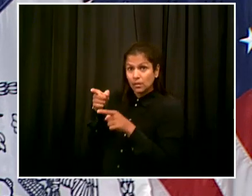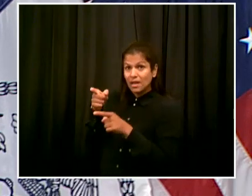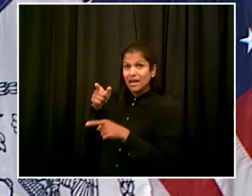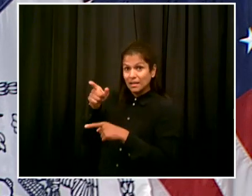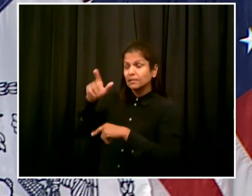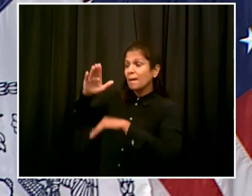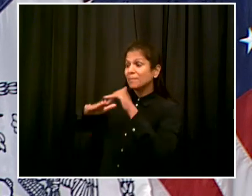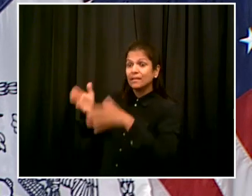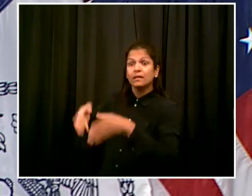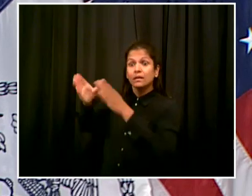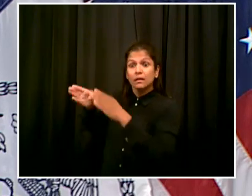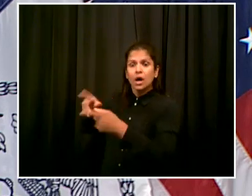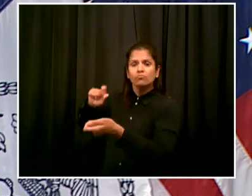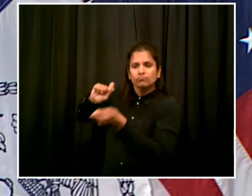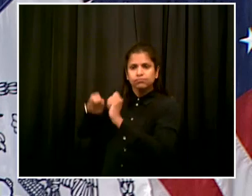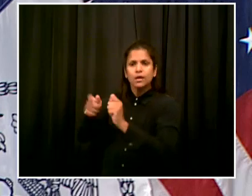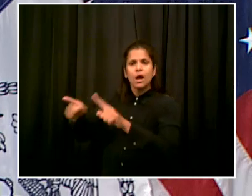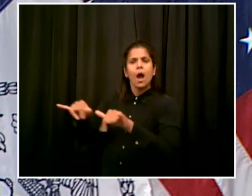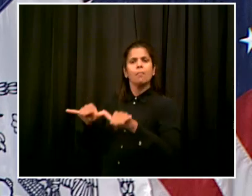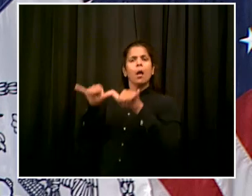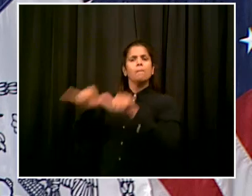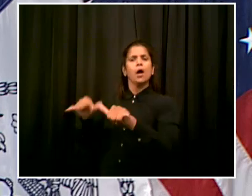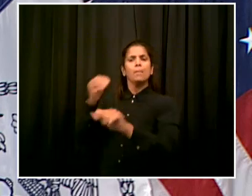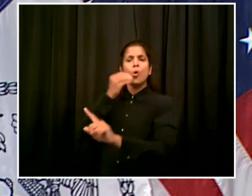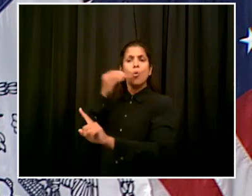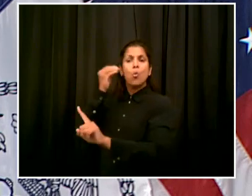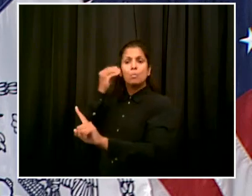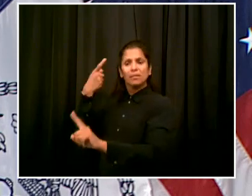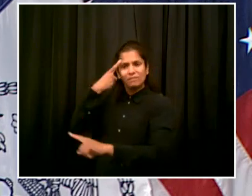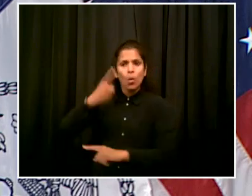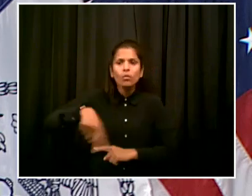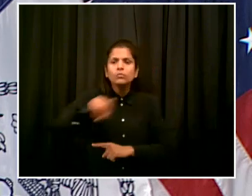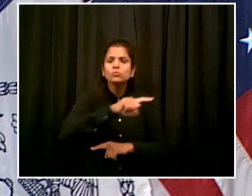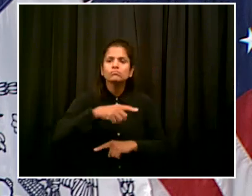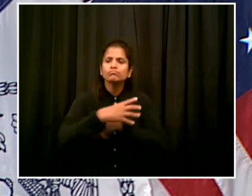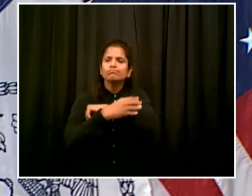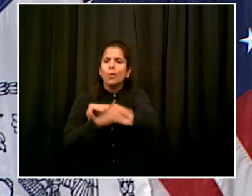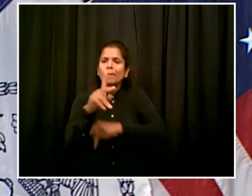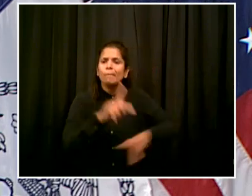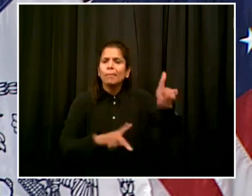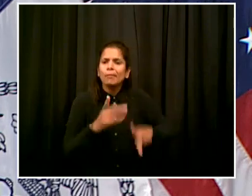LOOKING TO DO PERMENANT AFORFDABLE HOUSING. I THINK IN TERMS OF RSO, I NEED TO CHECK ON